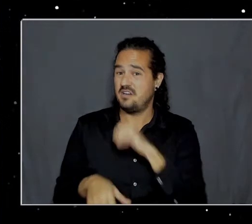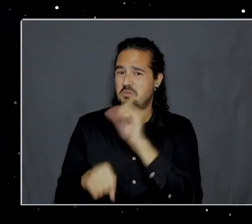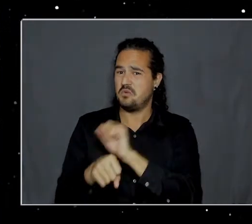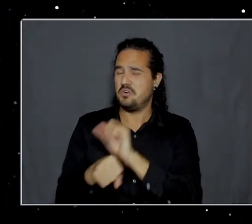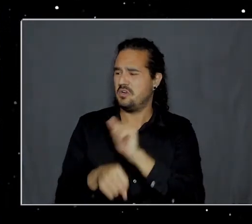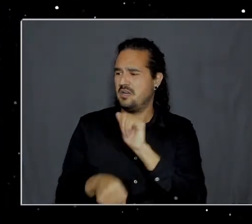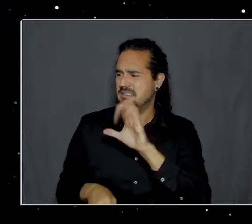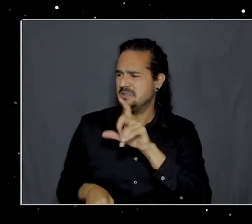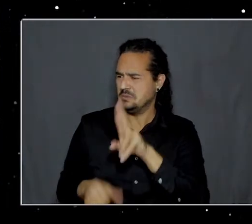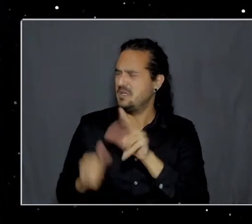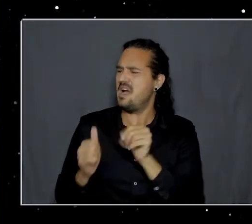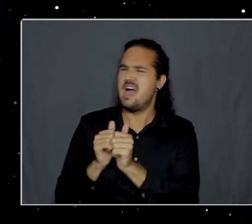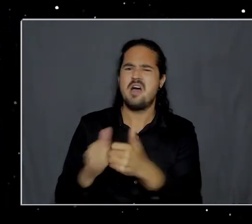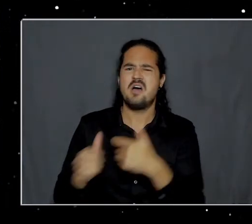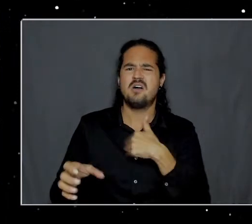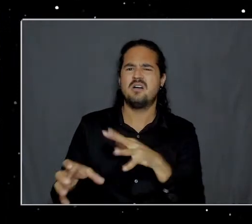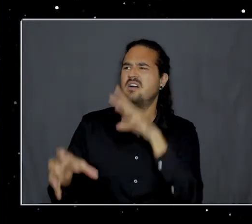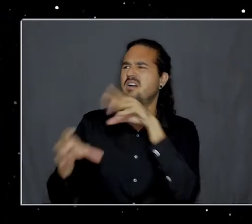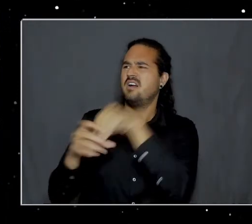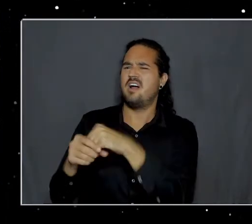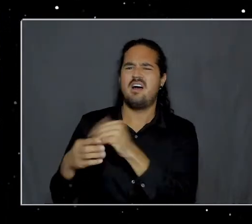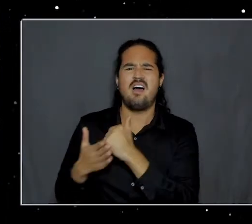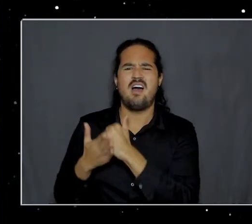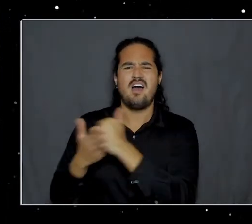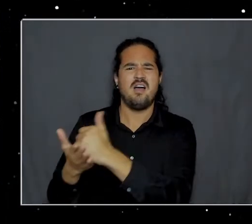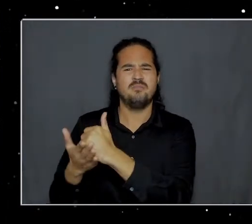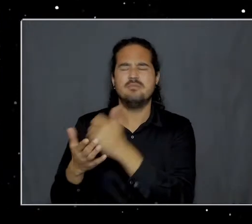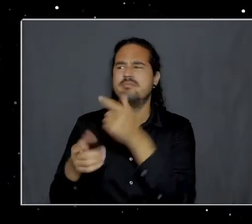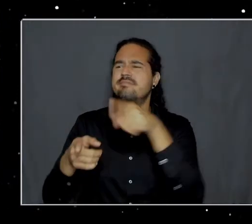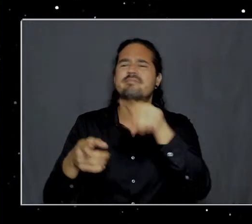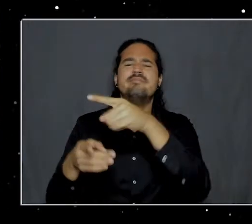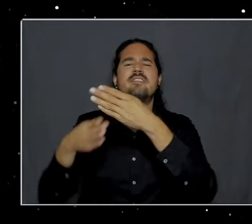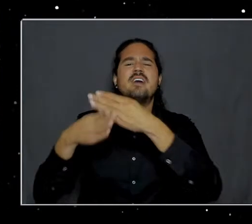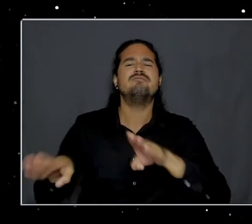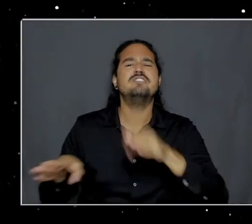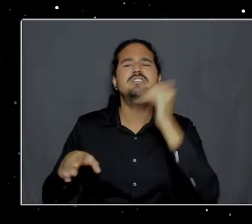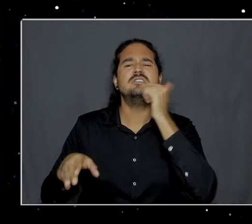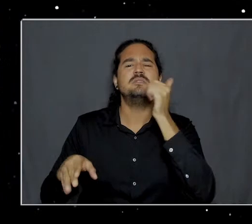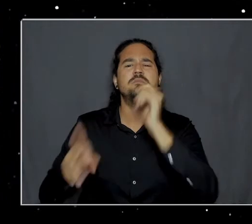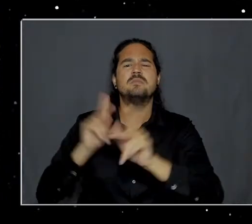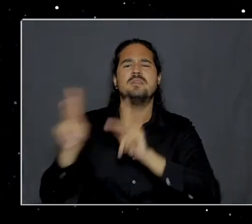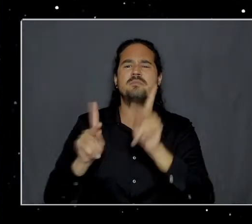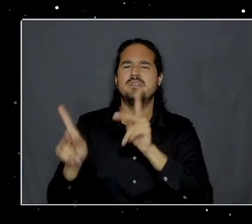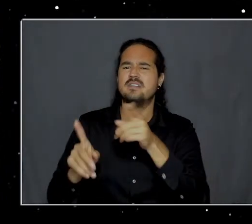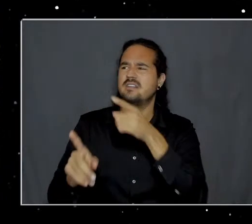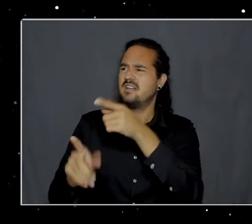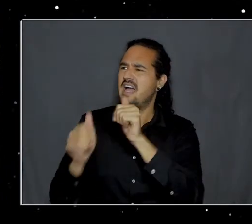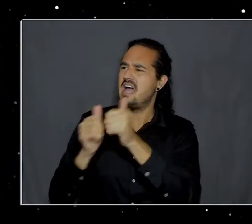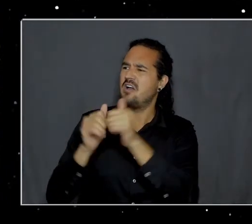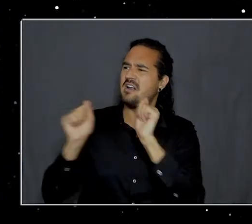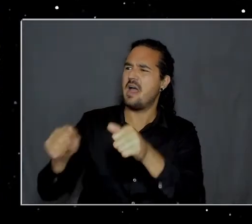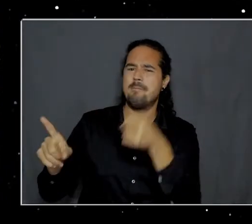I'M NOT A LAWYER. I DON'T WORK FOR THE ACLU.